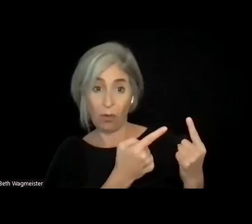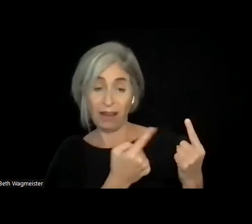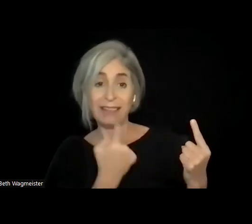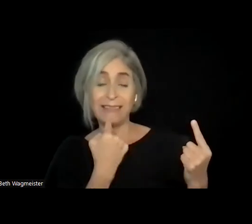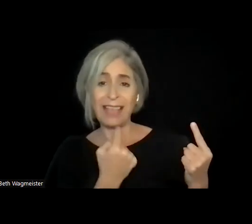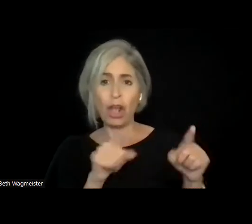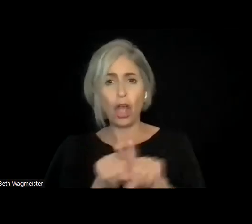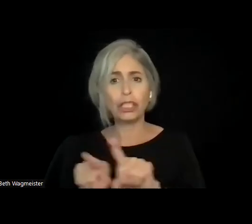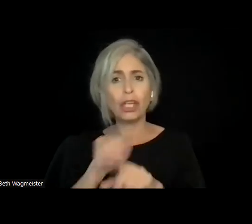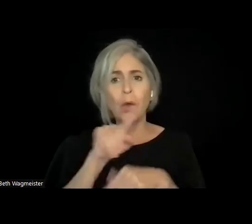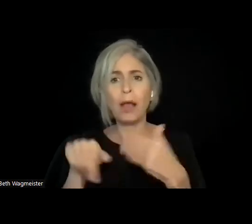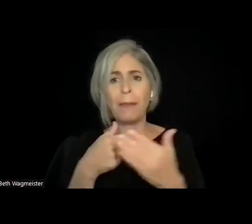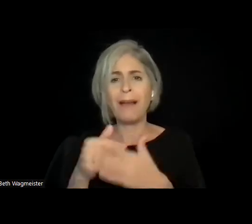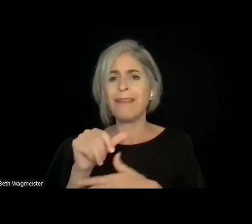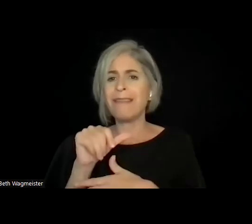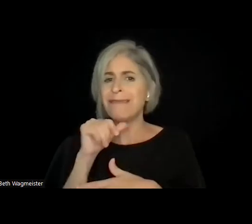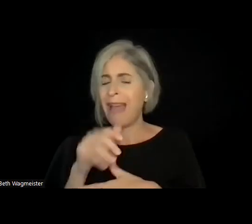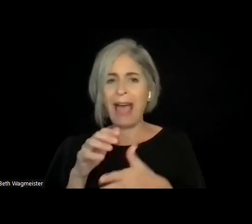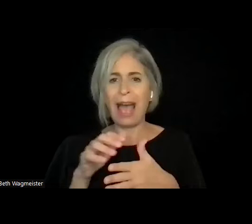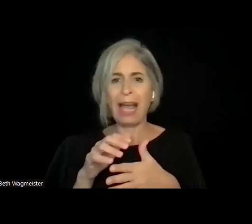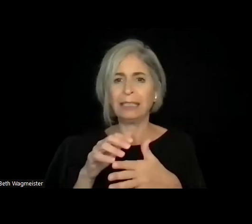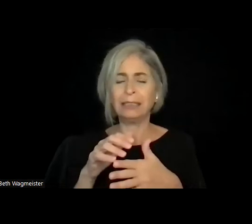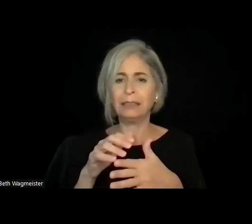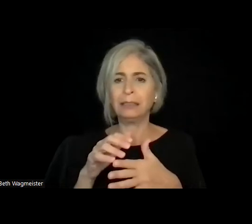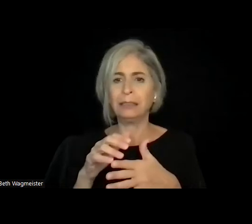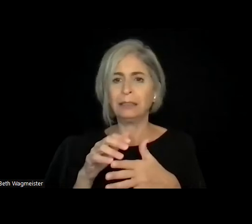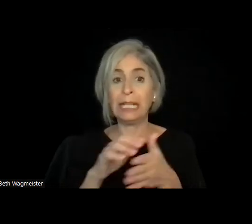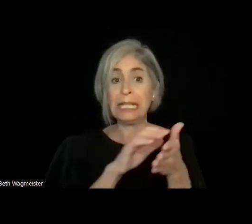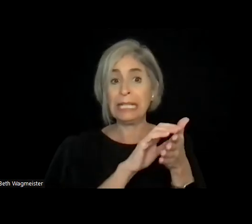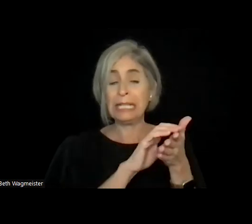with them over the years. Interesting